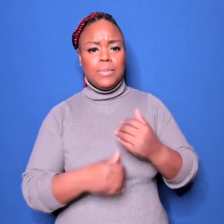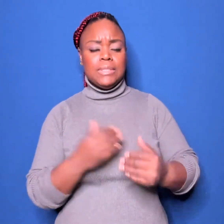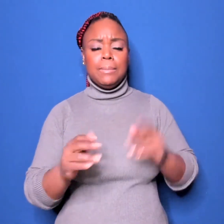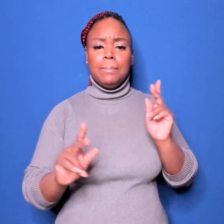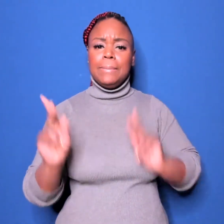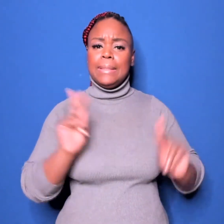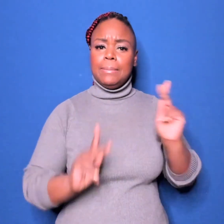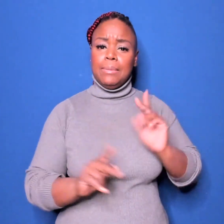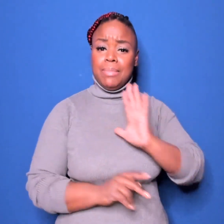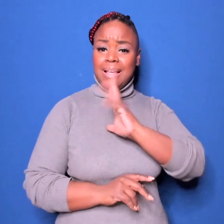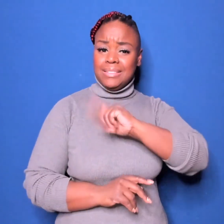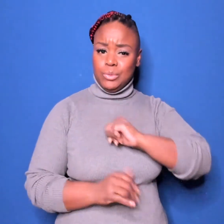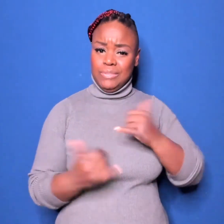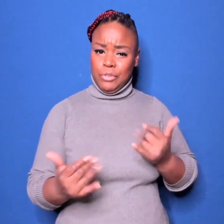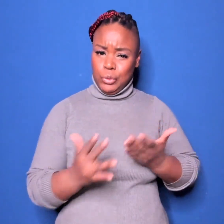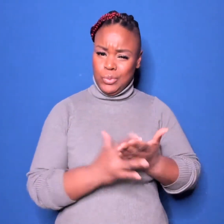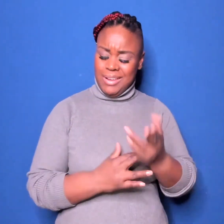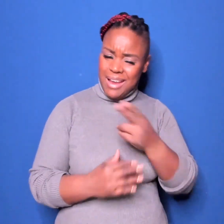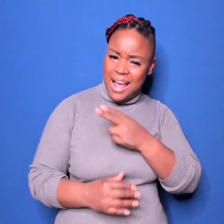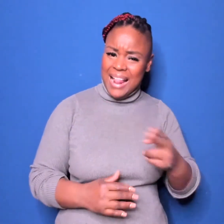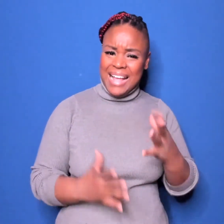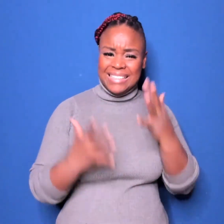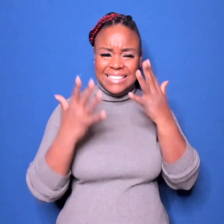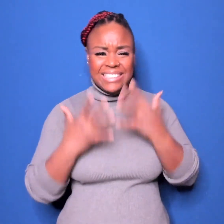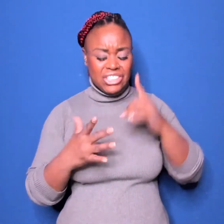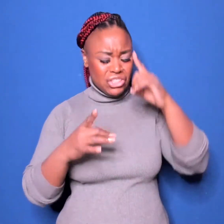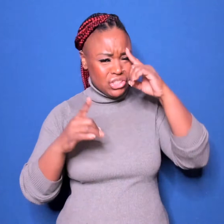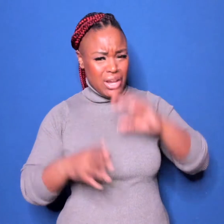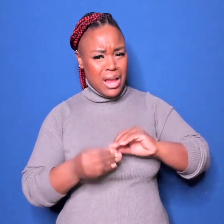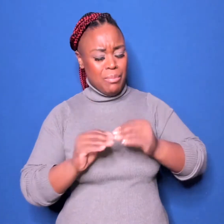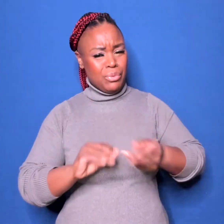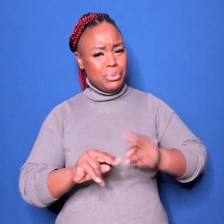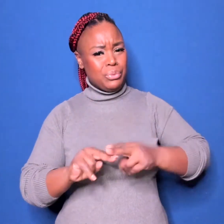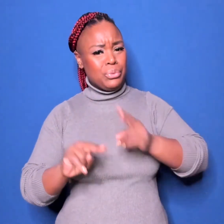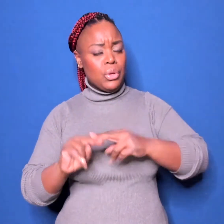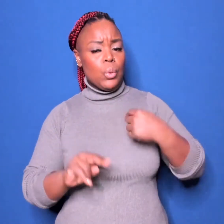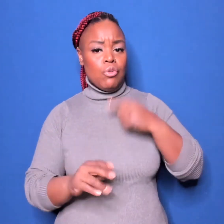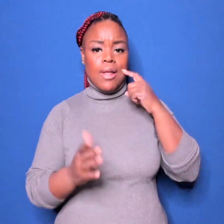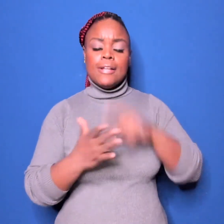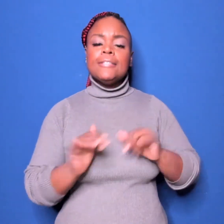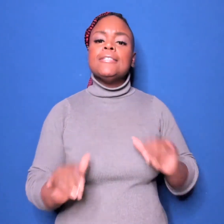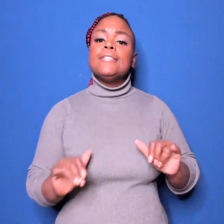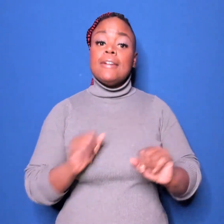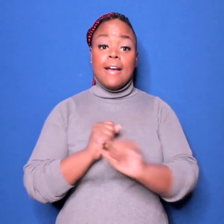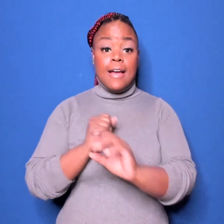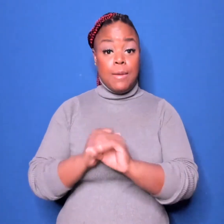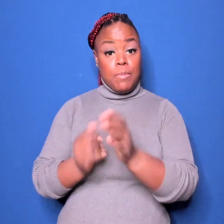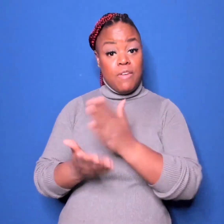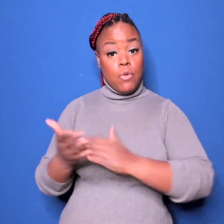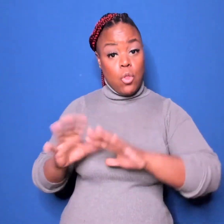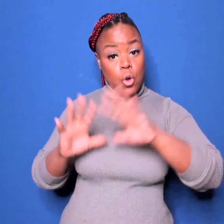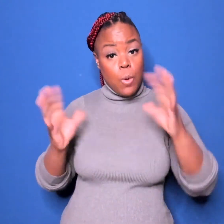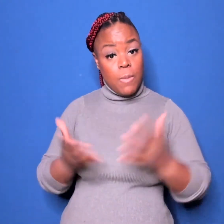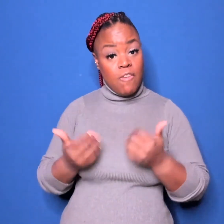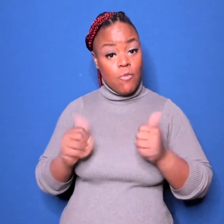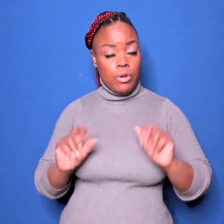as the people of Palestine are living through hell and dying in staggering numbers daily. We recognize that such ads are part of a global effort